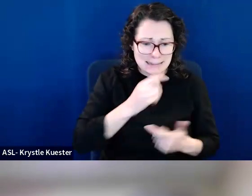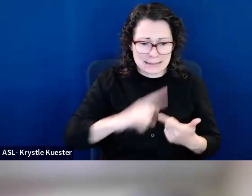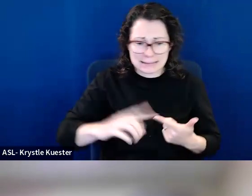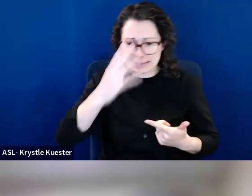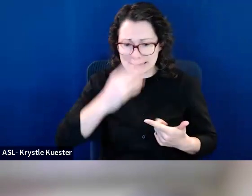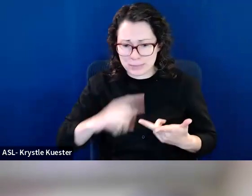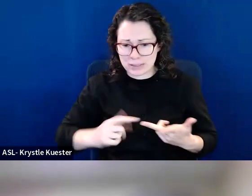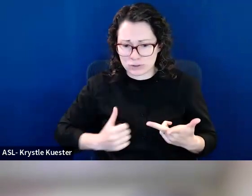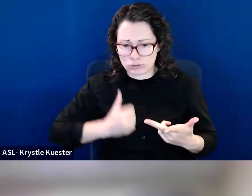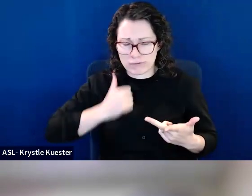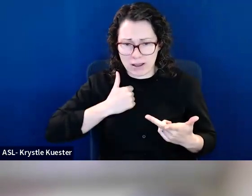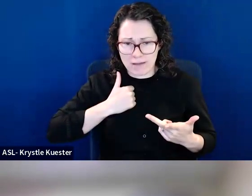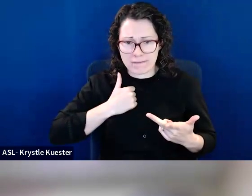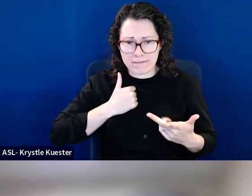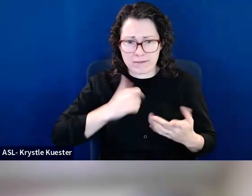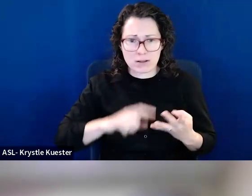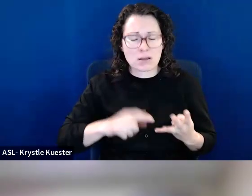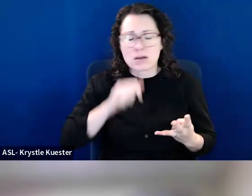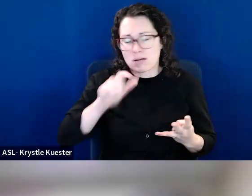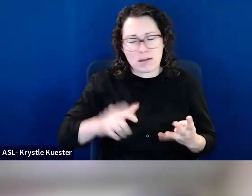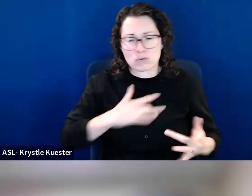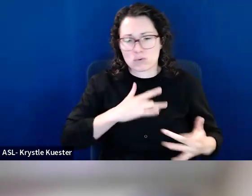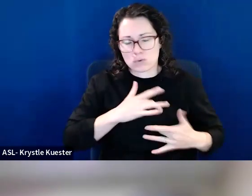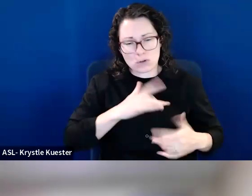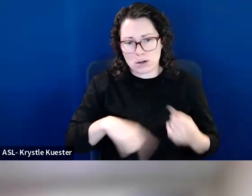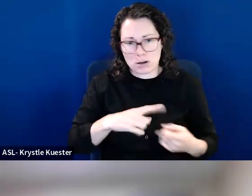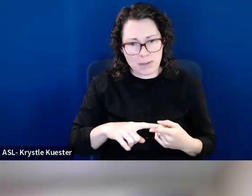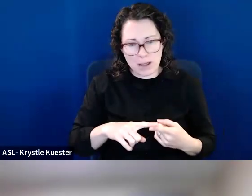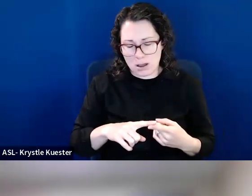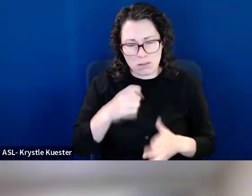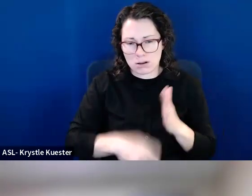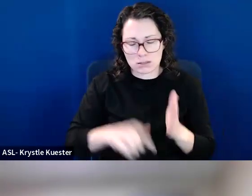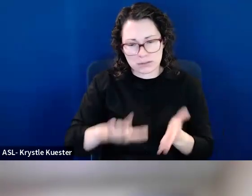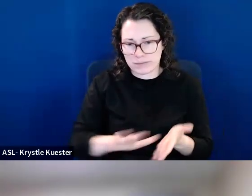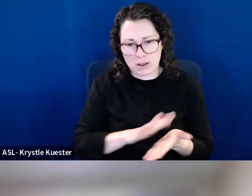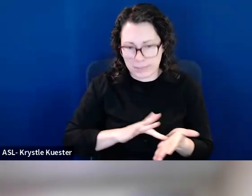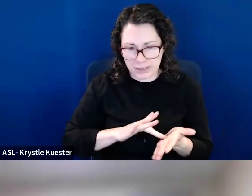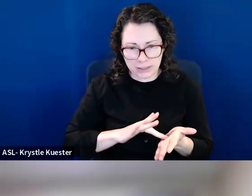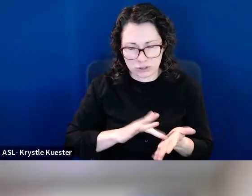survive, and not have to worry about the cost of medications.